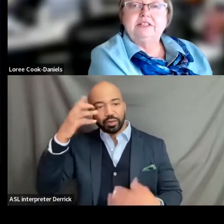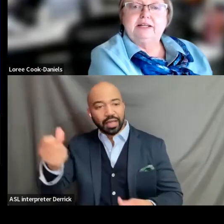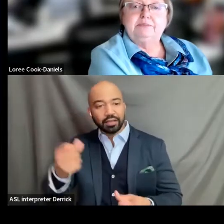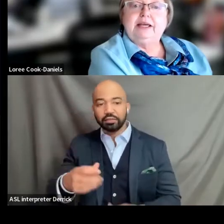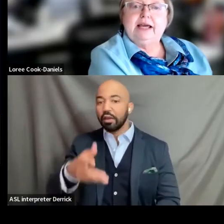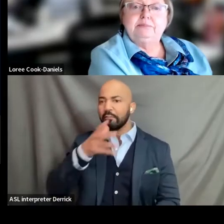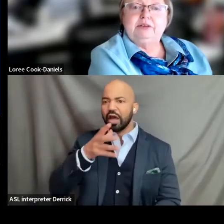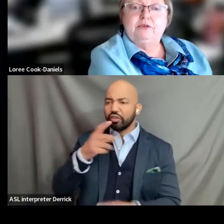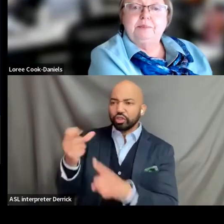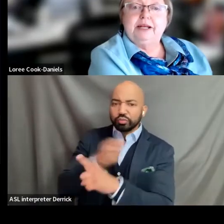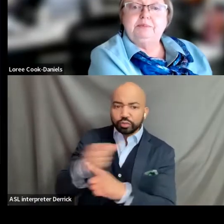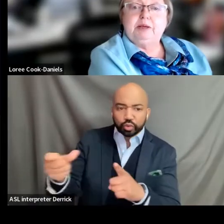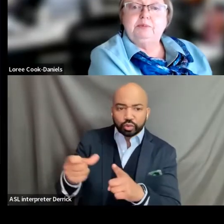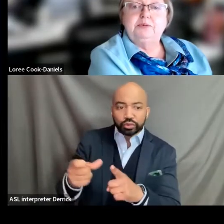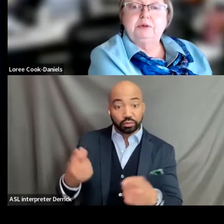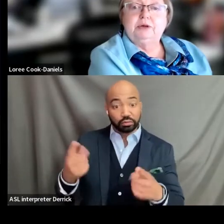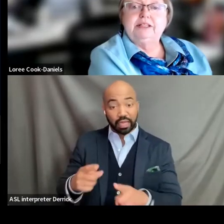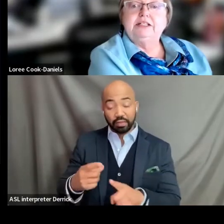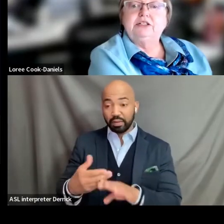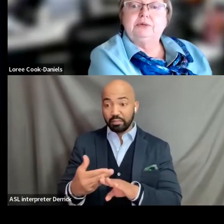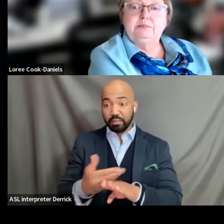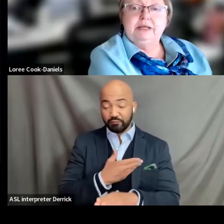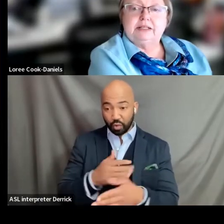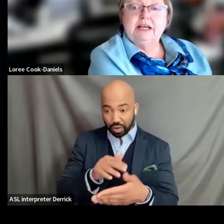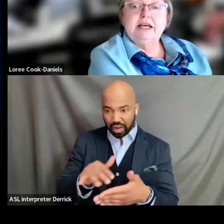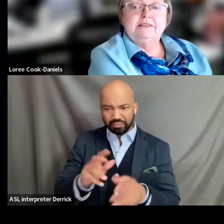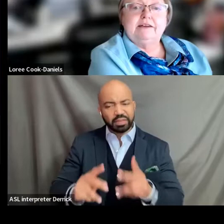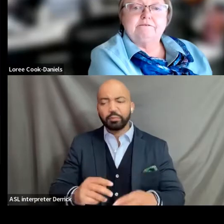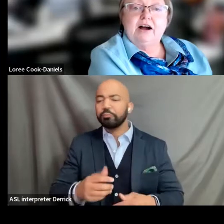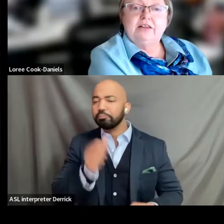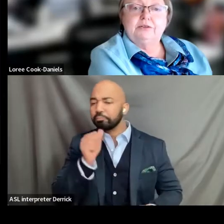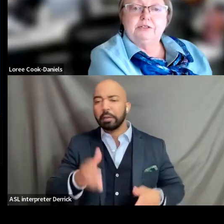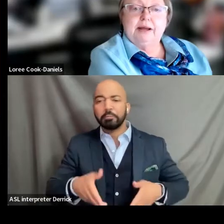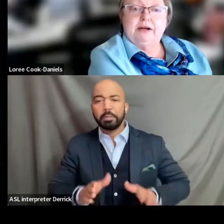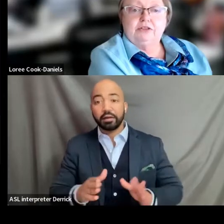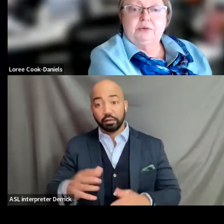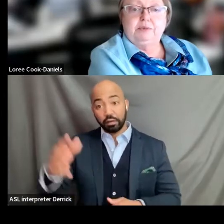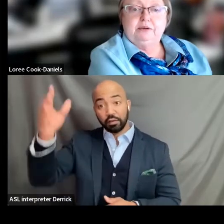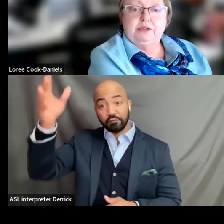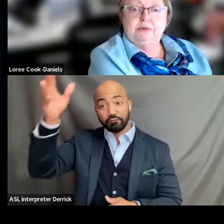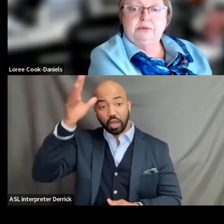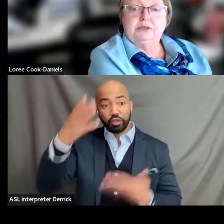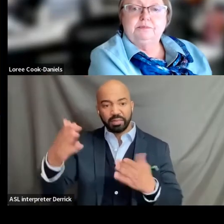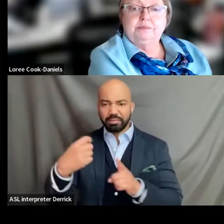The study began before many people were willing to admit that fathers might also be abused.